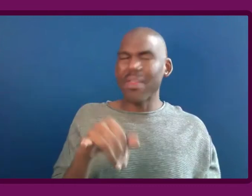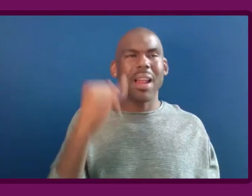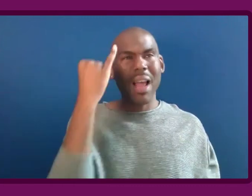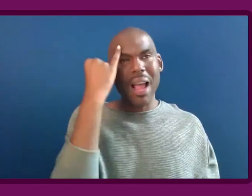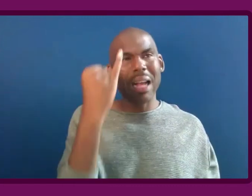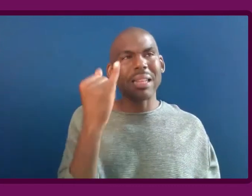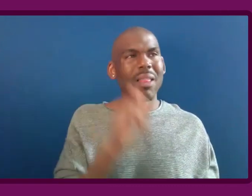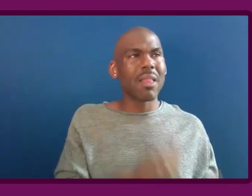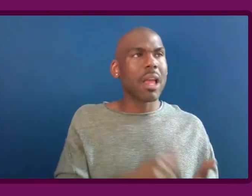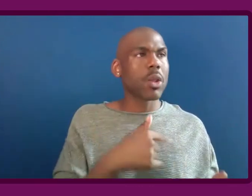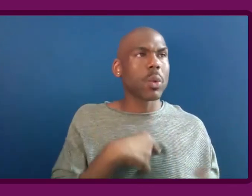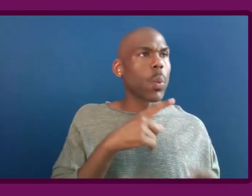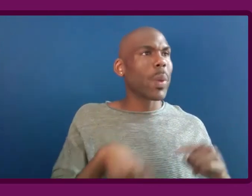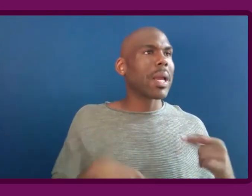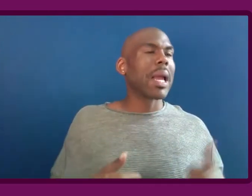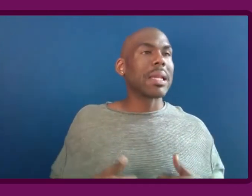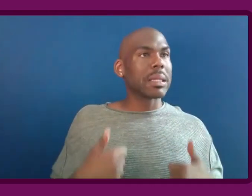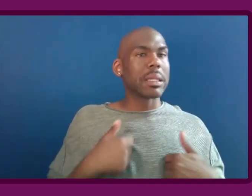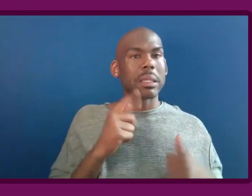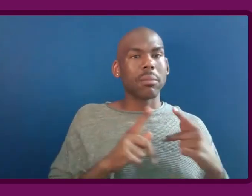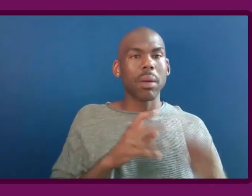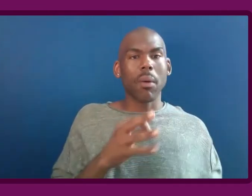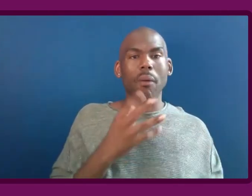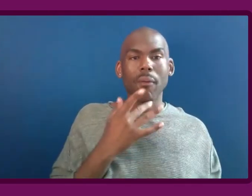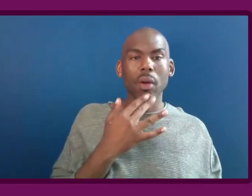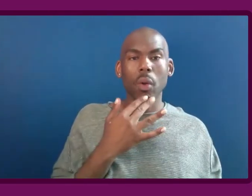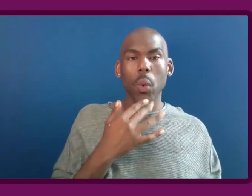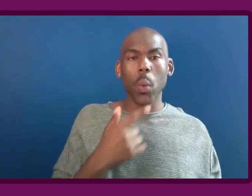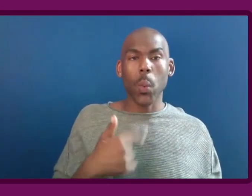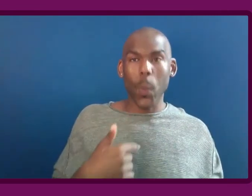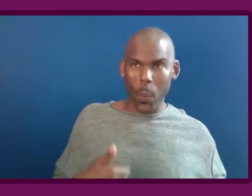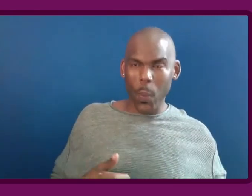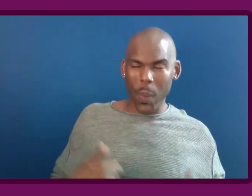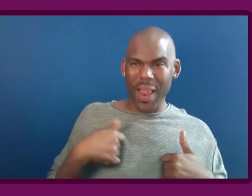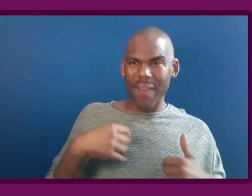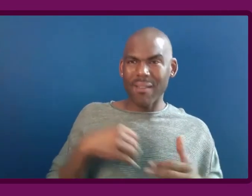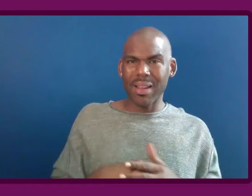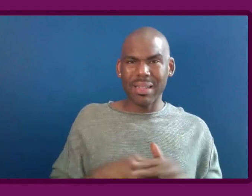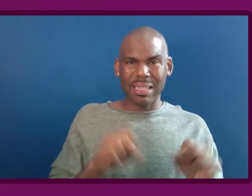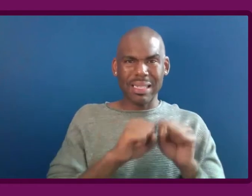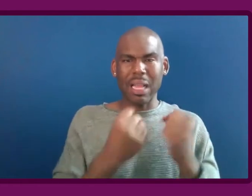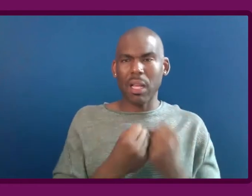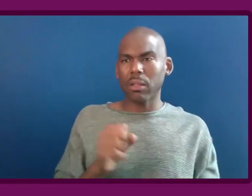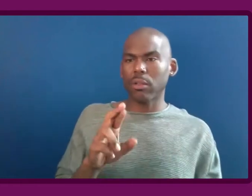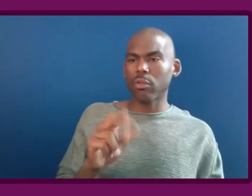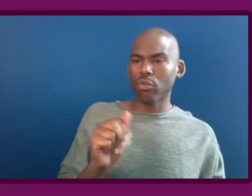The idea that we can't exist as people of color, we can't exist, we live in a racialized society,